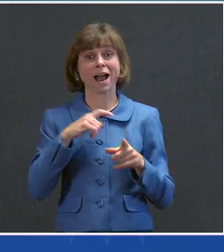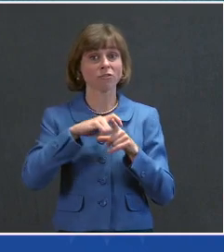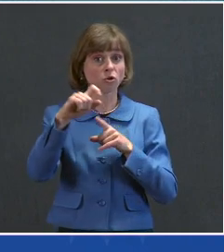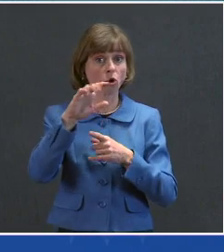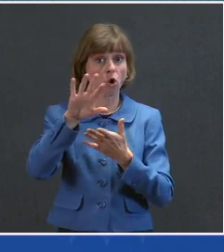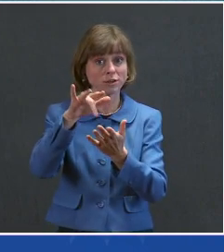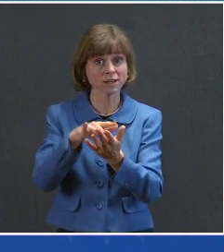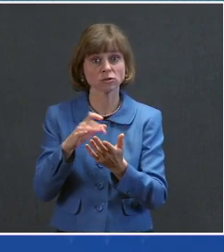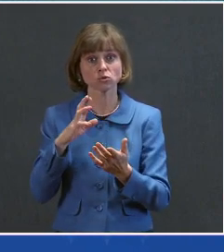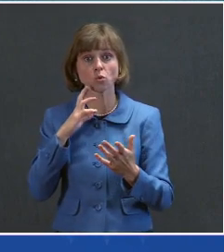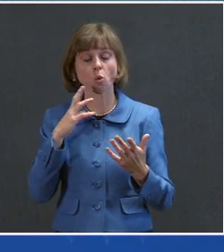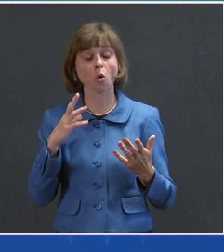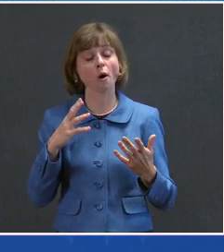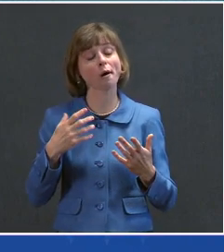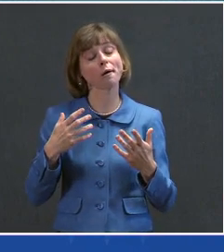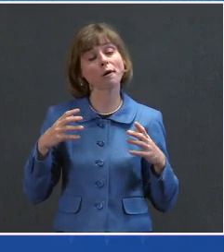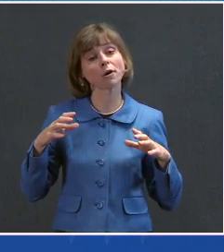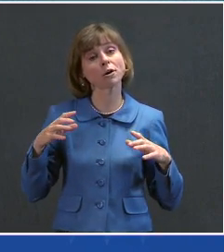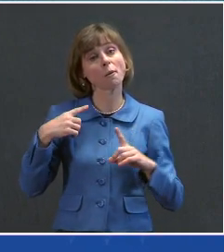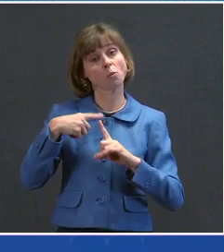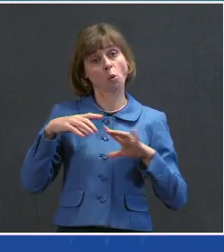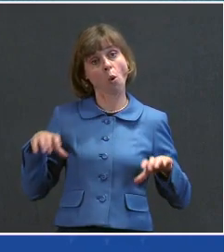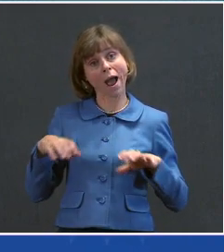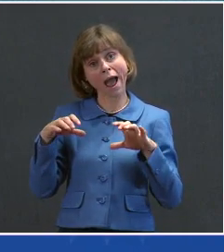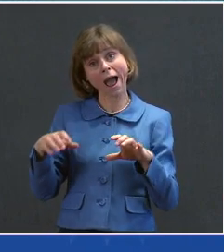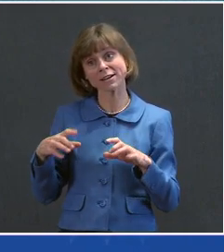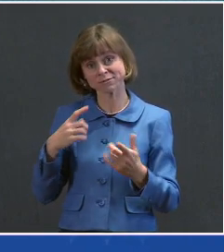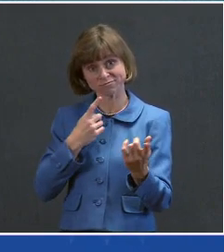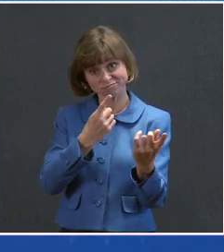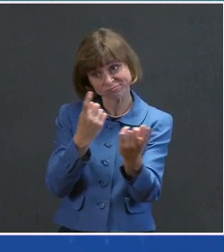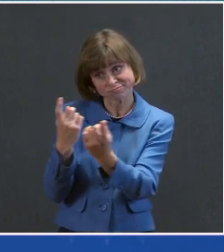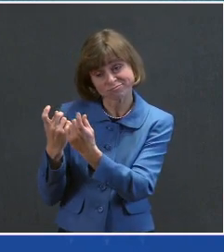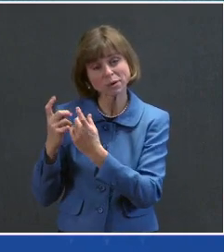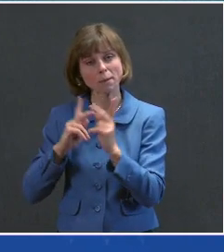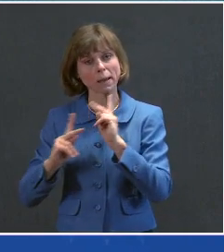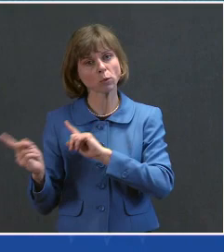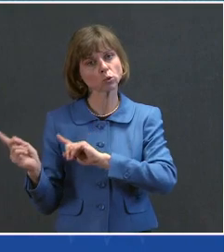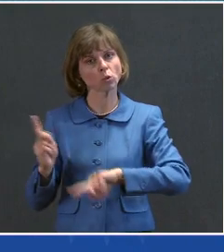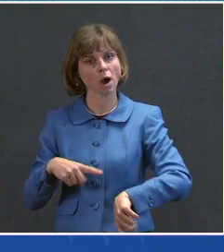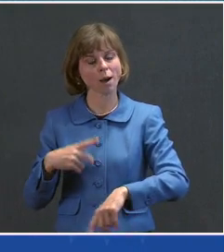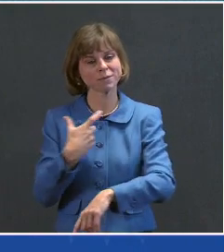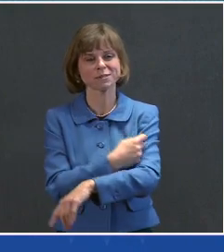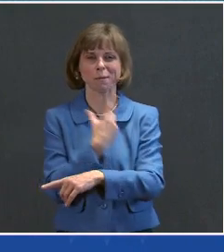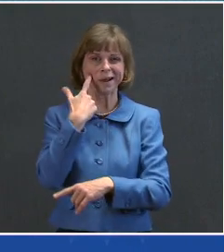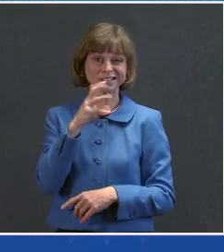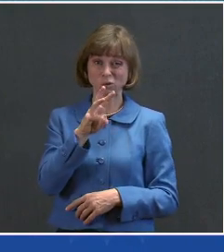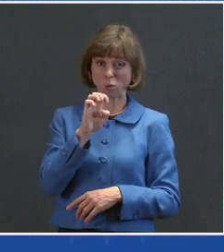from health centers -- to get people to come and take the vaccine, because a website is not going to be the silver bullet